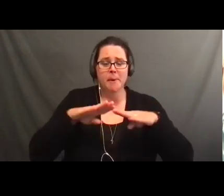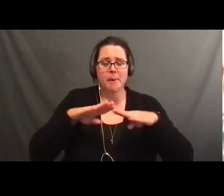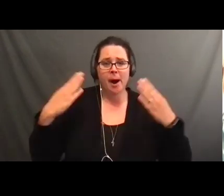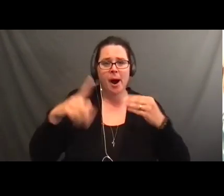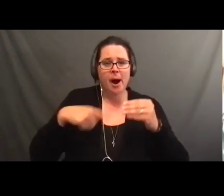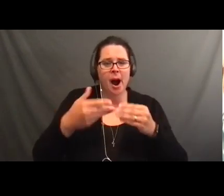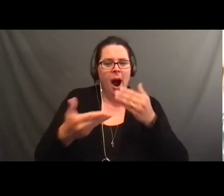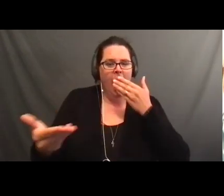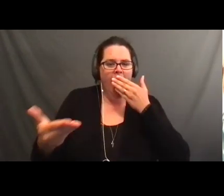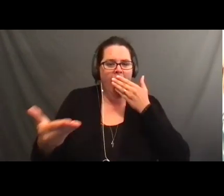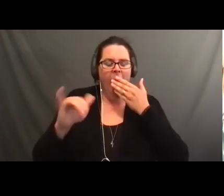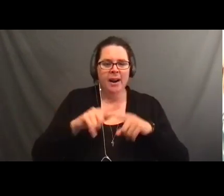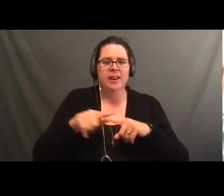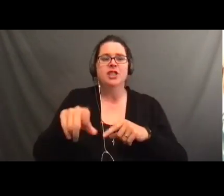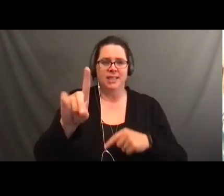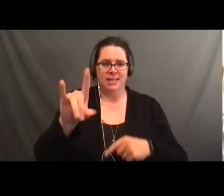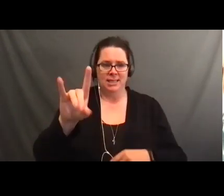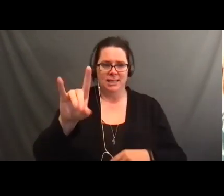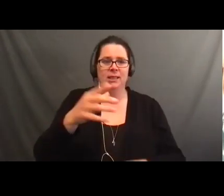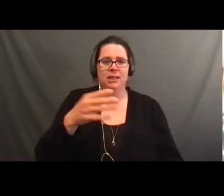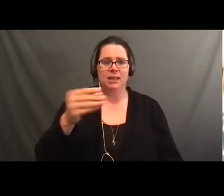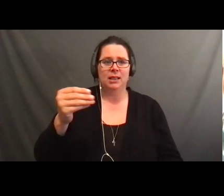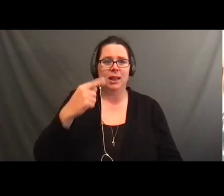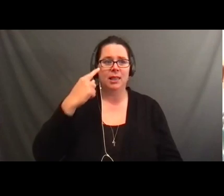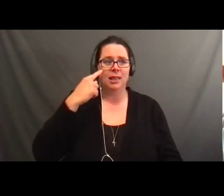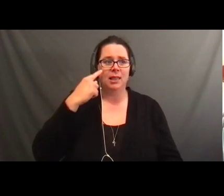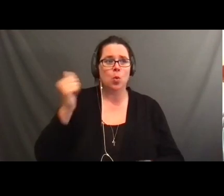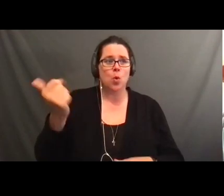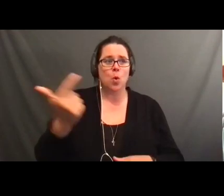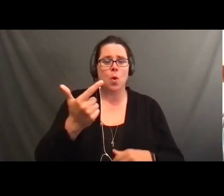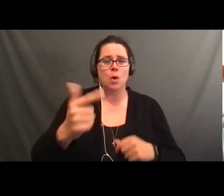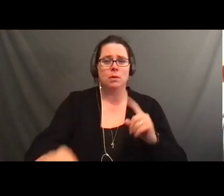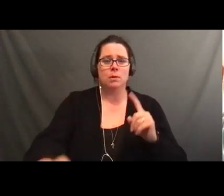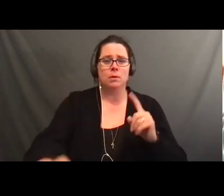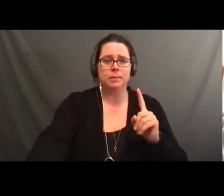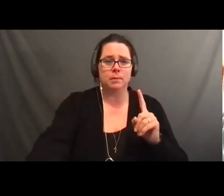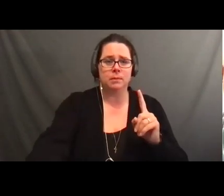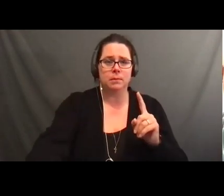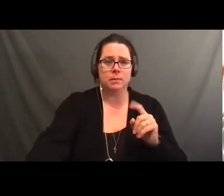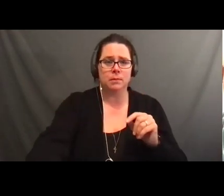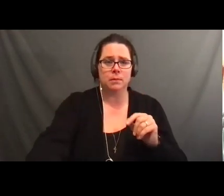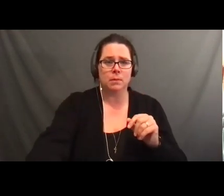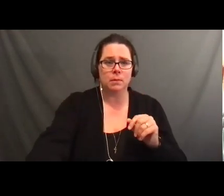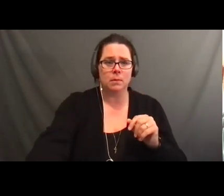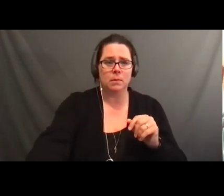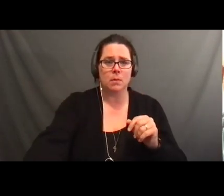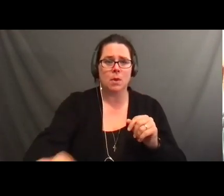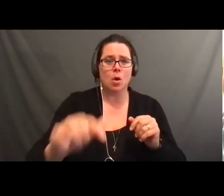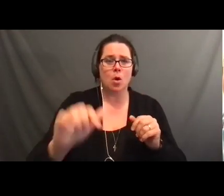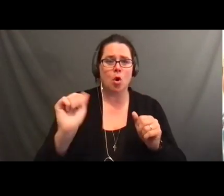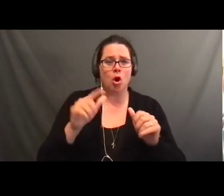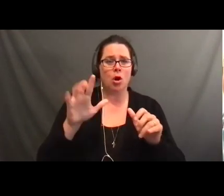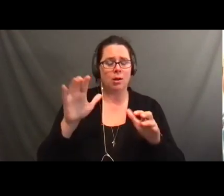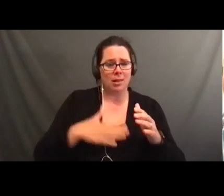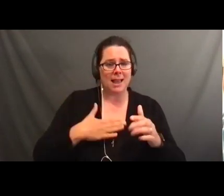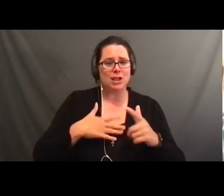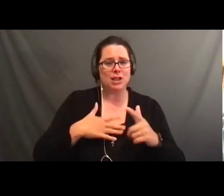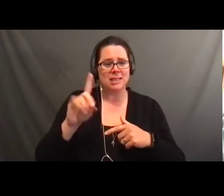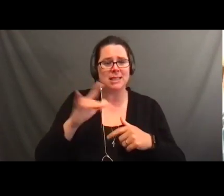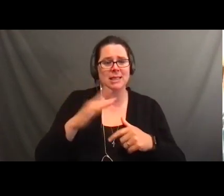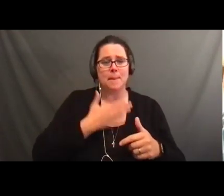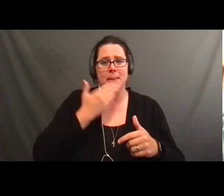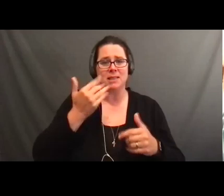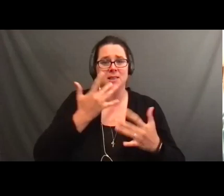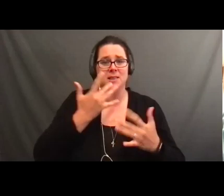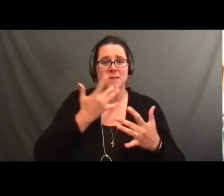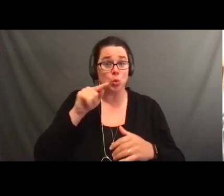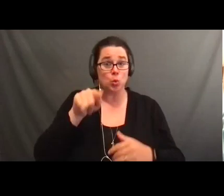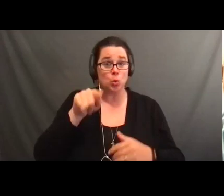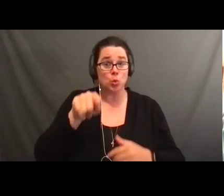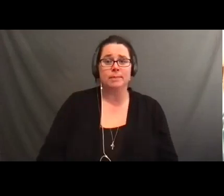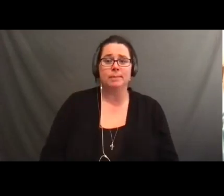But she did. And I think we're all glad that she did. So best of luck to her and best of luck to you.